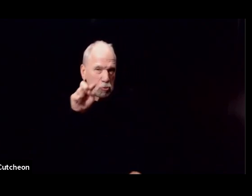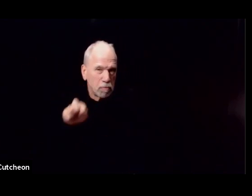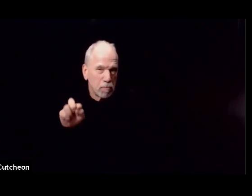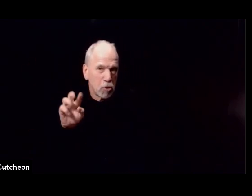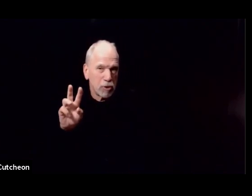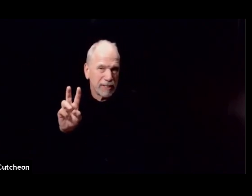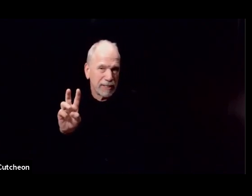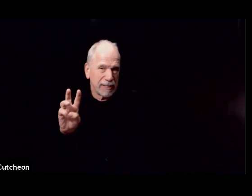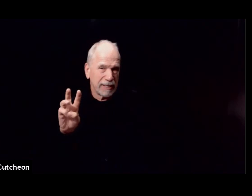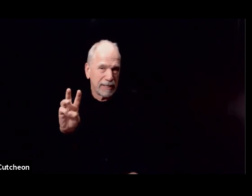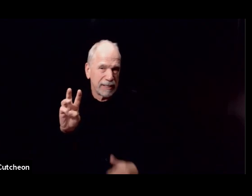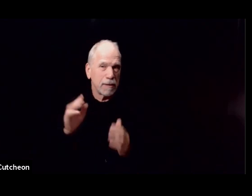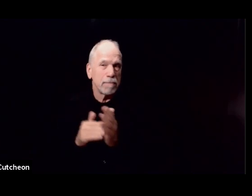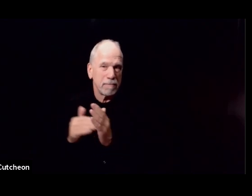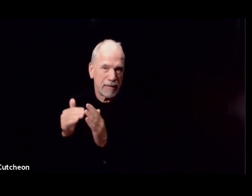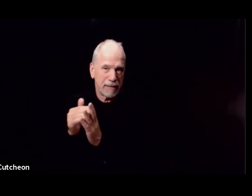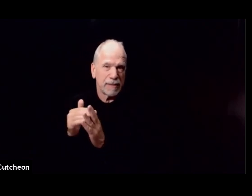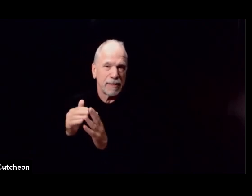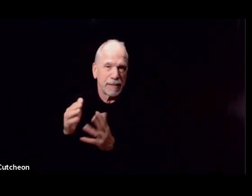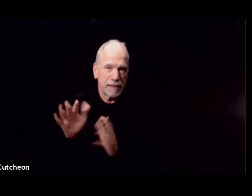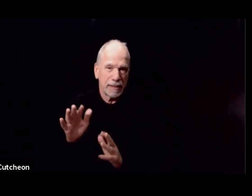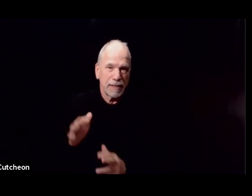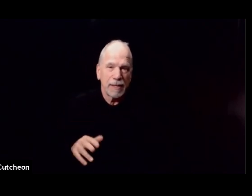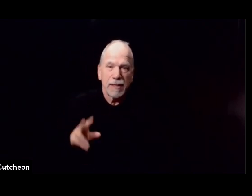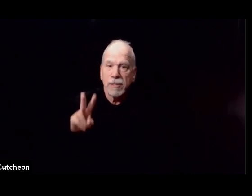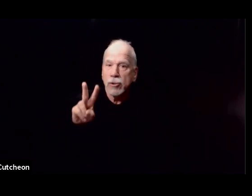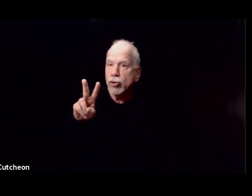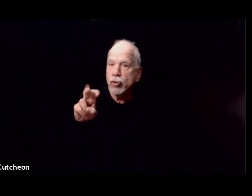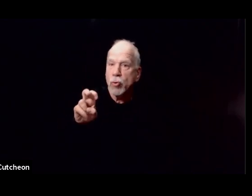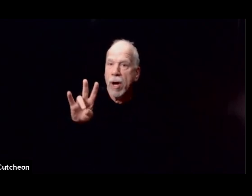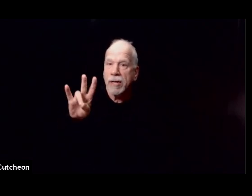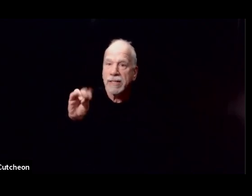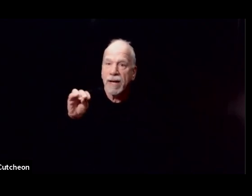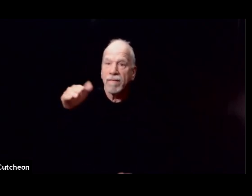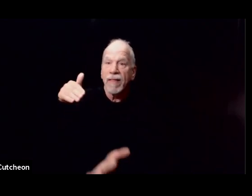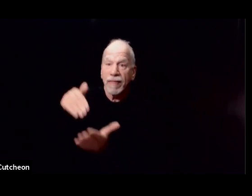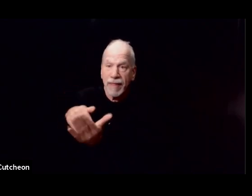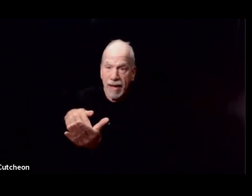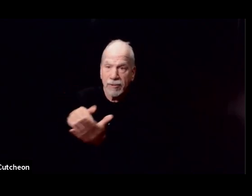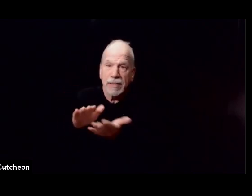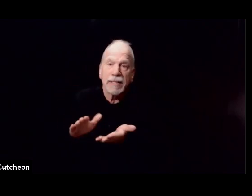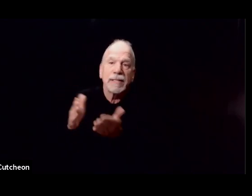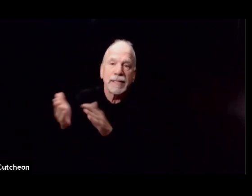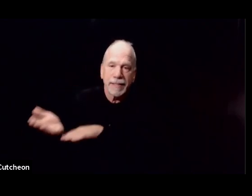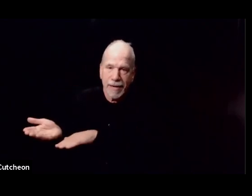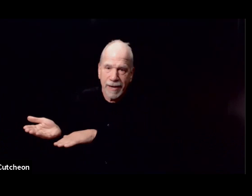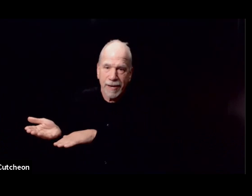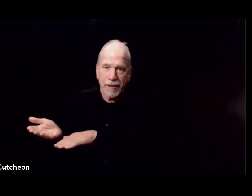deaths. Here in Minnesota we are reporting today an additional four hundred and twenty-six